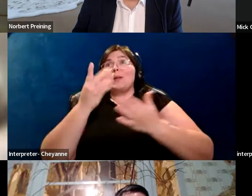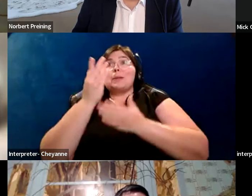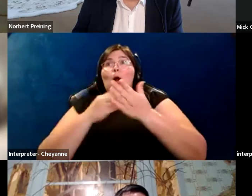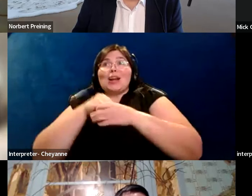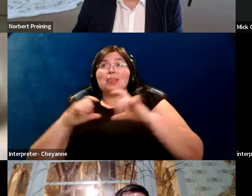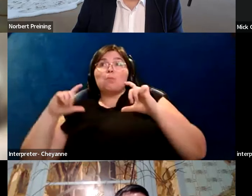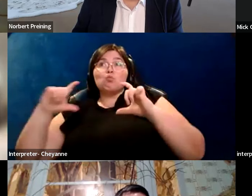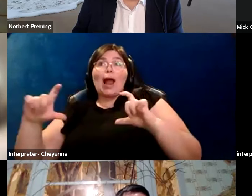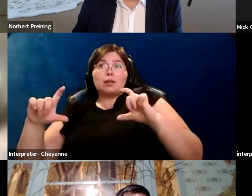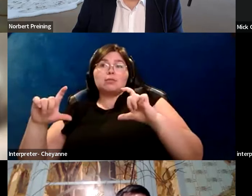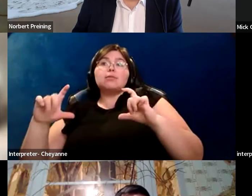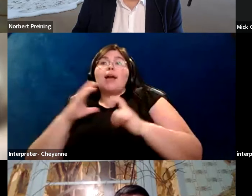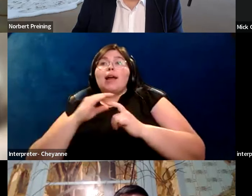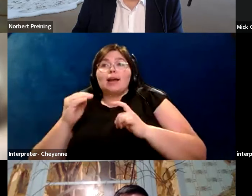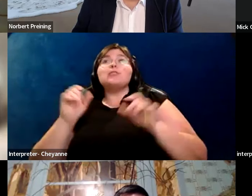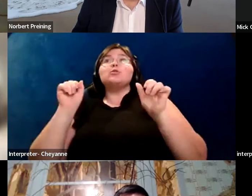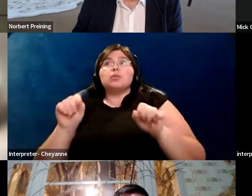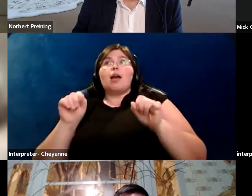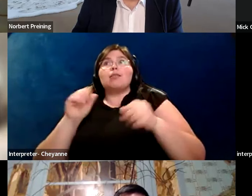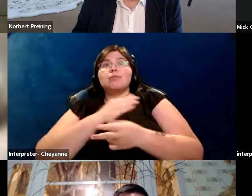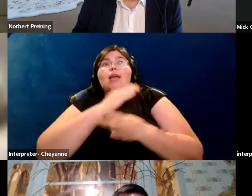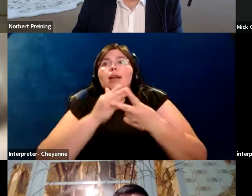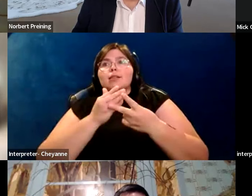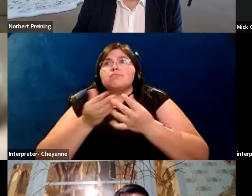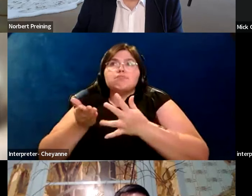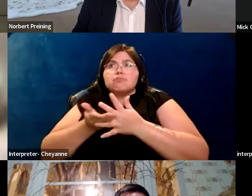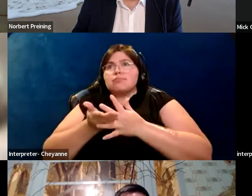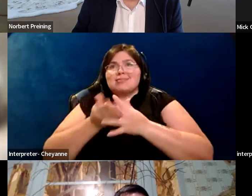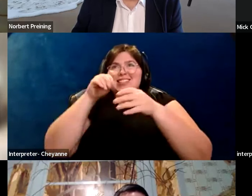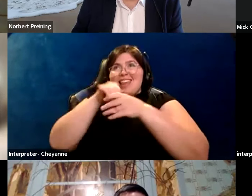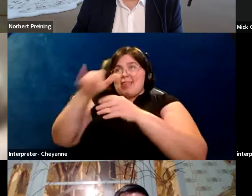And you can then move within that part of the tree.